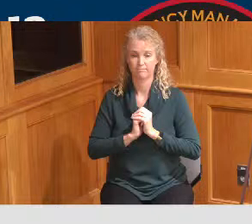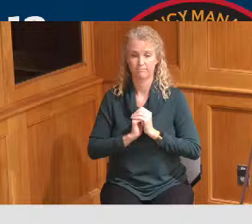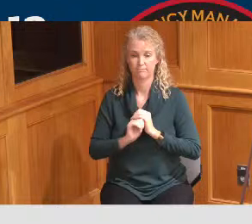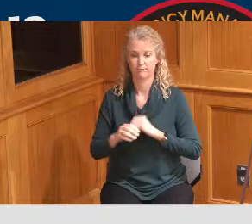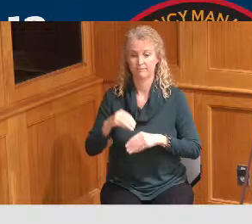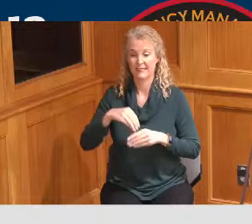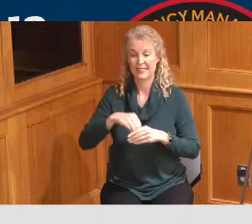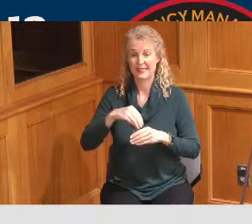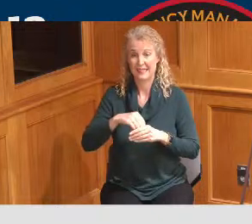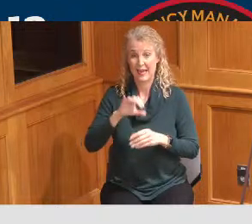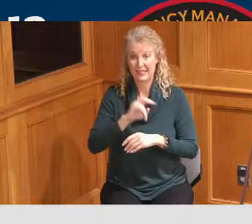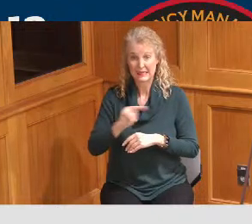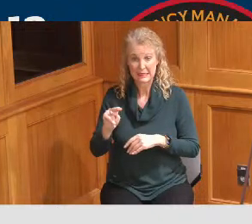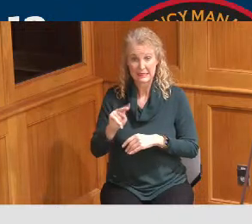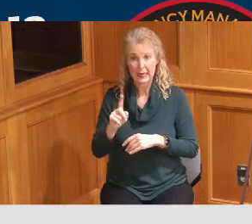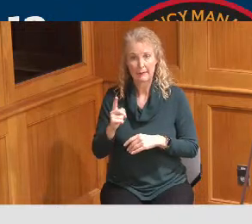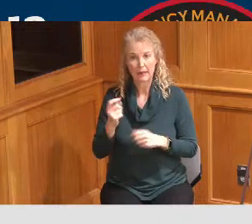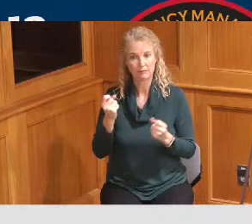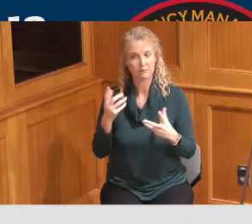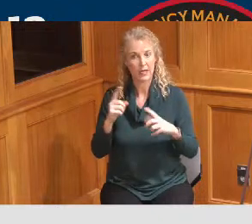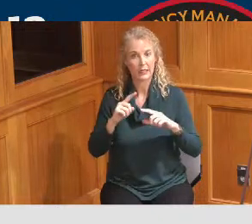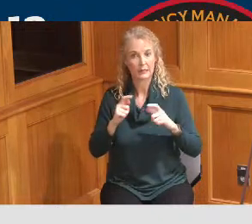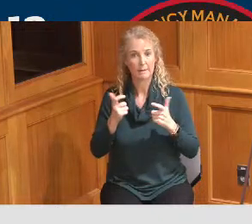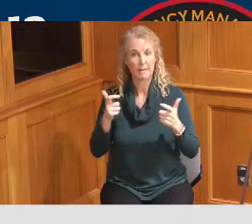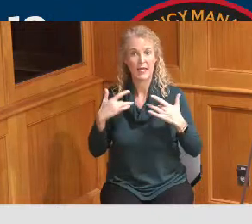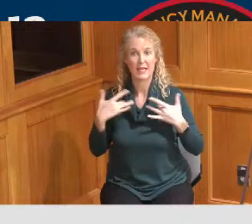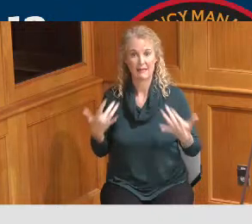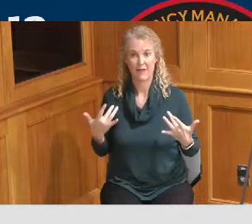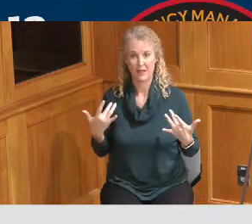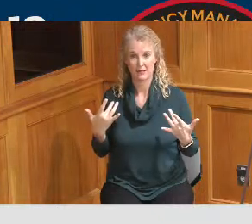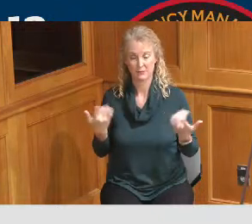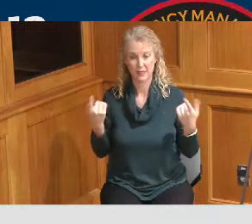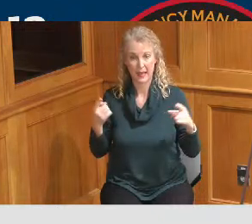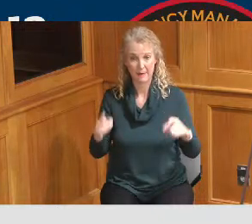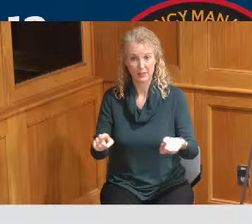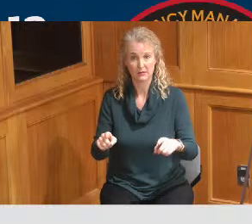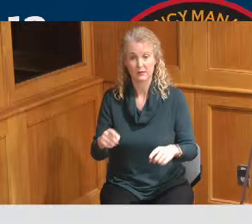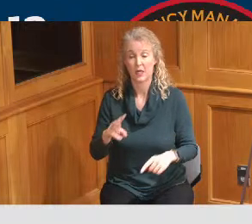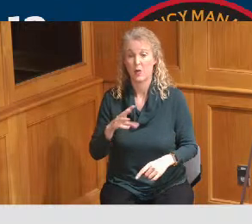of Cincinnati but we have large events in many of our communities from Whitewater Township to